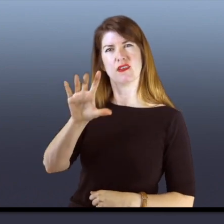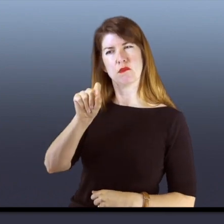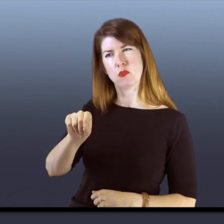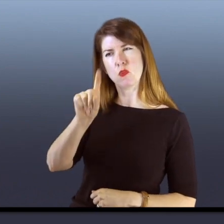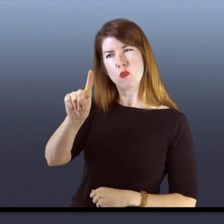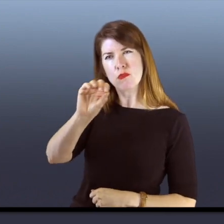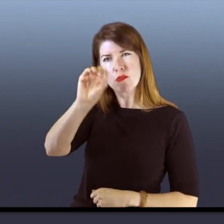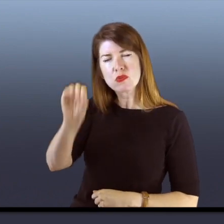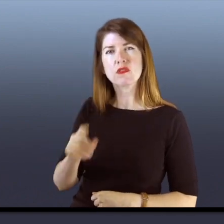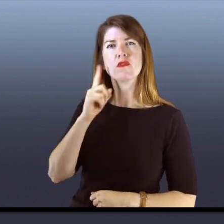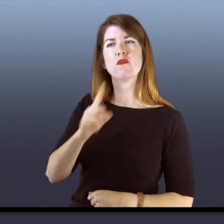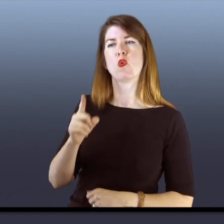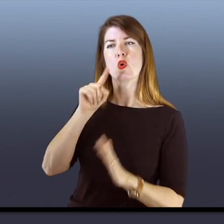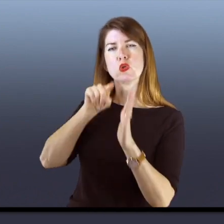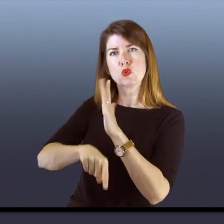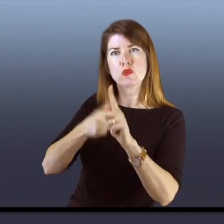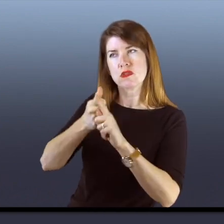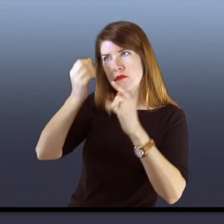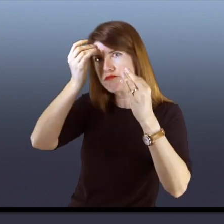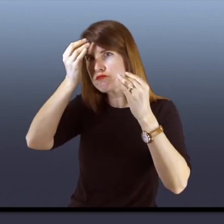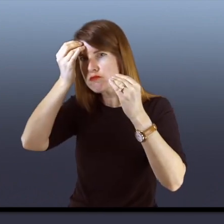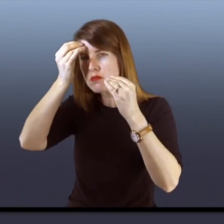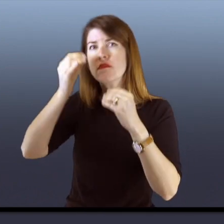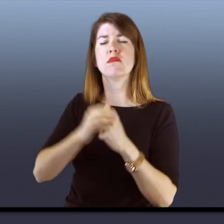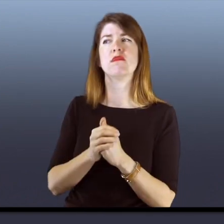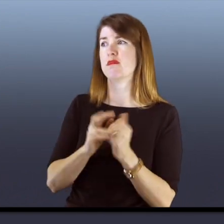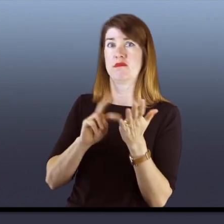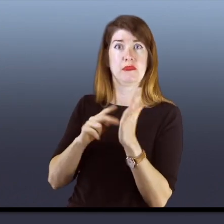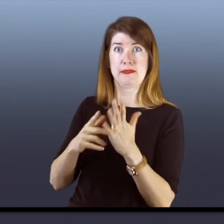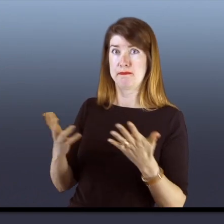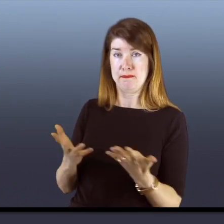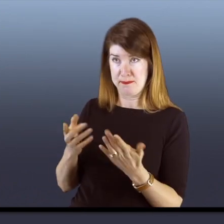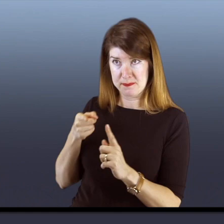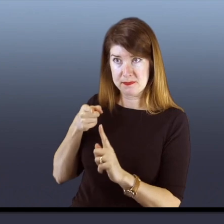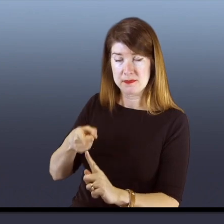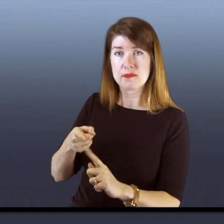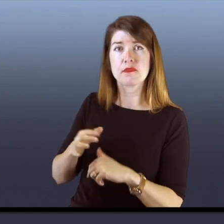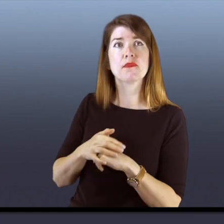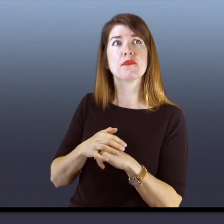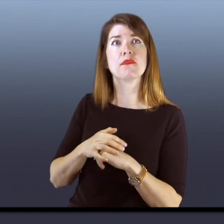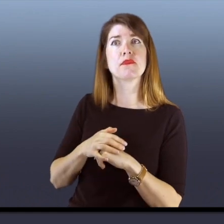Basically what that means is that when you are a deaf or hard of hearing individual